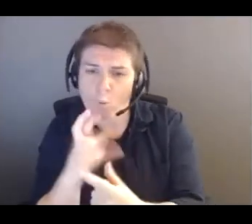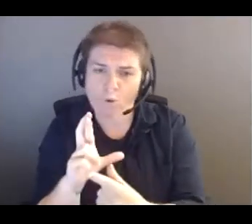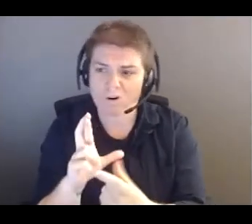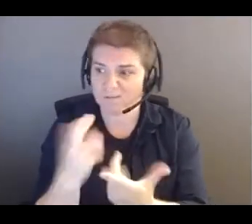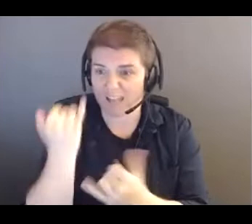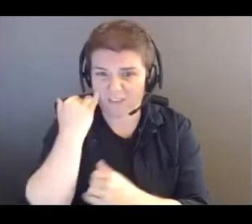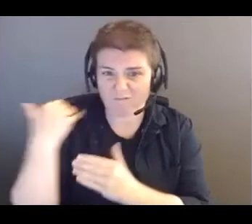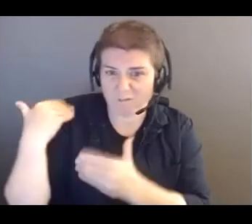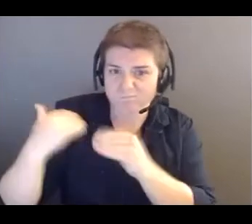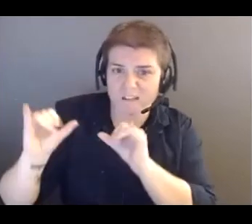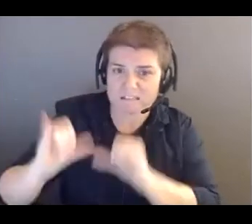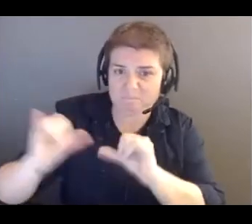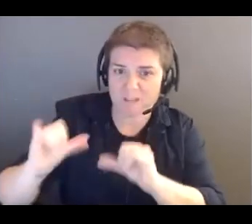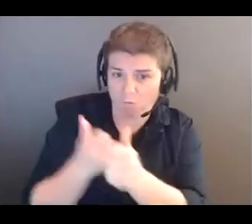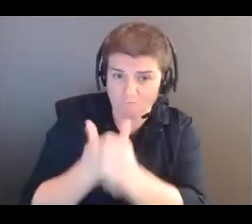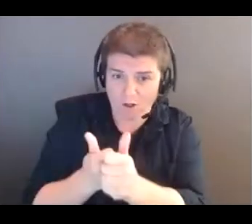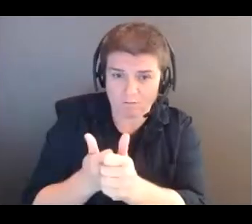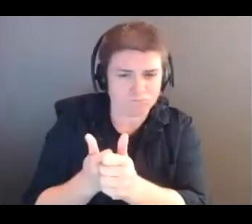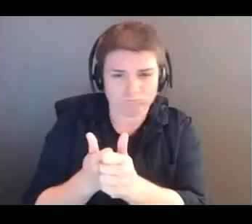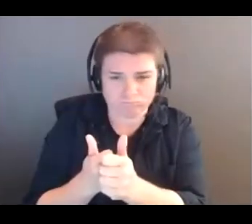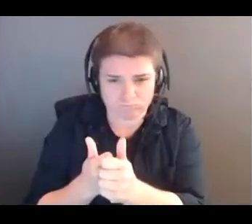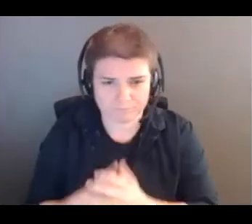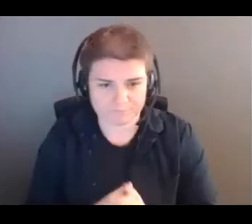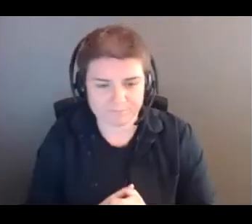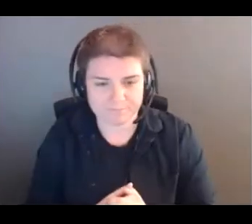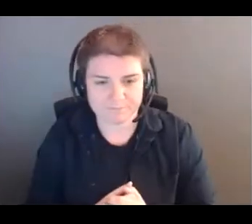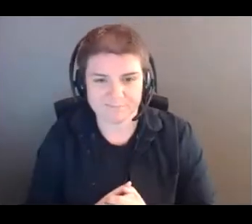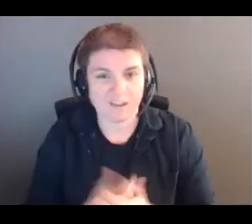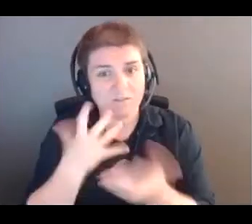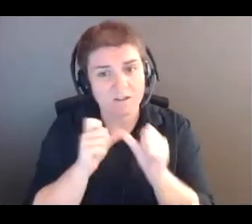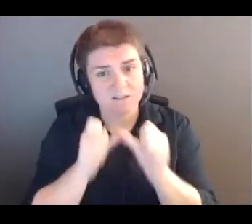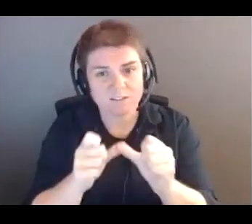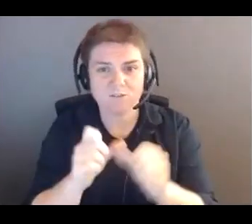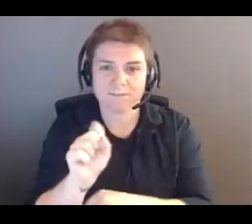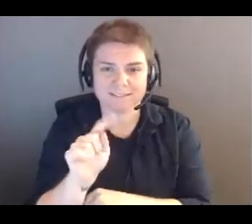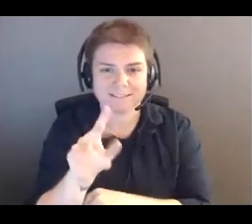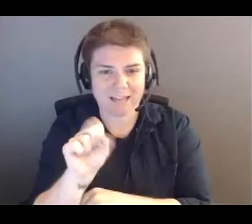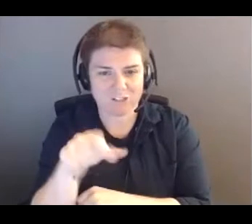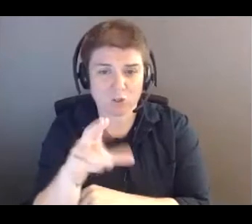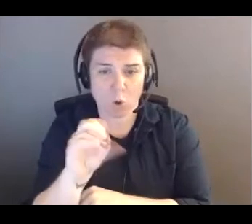done that way. It s also not about maintaining the status quo—it's about asking yourself